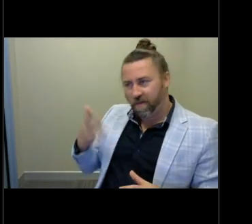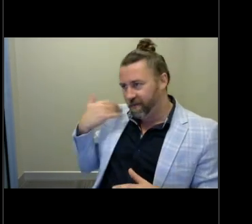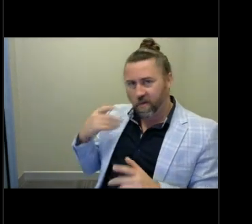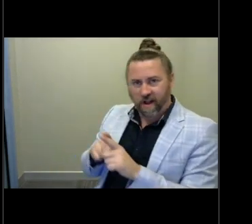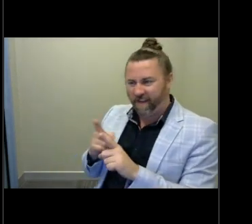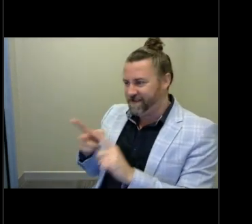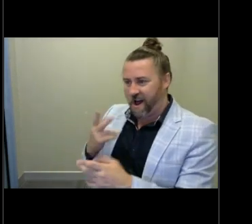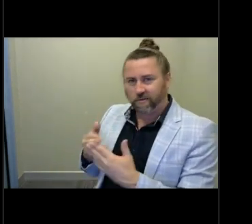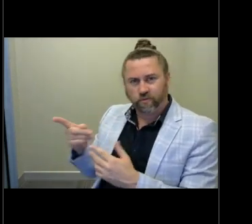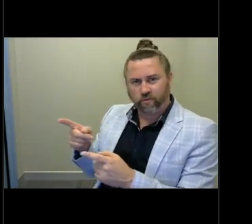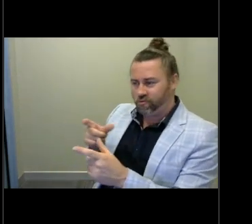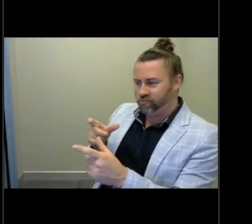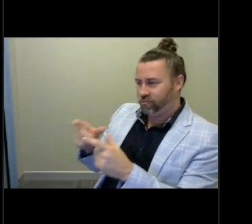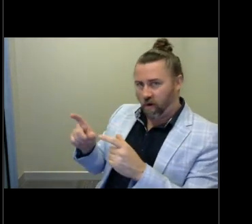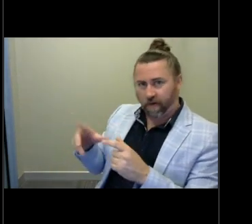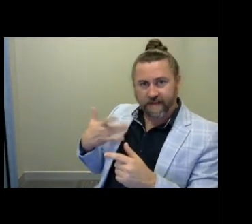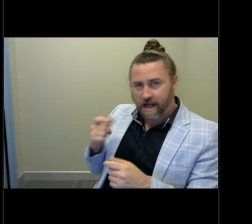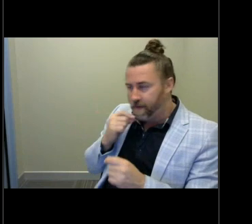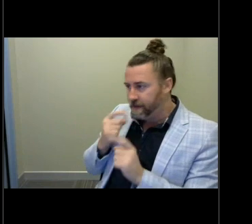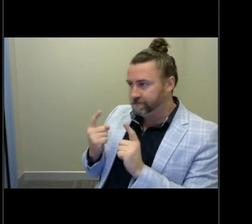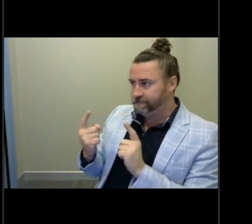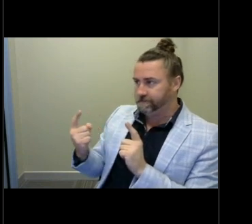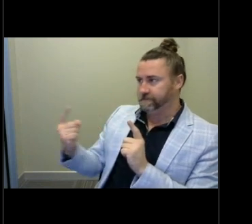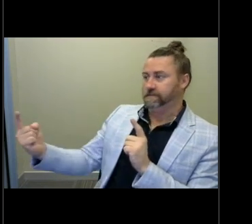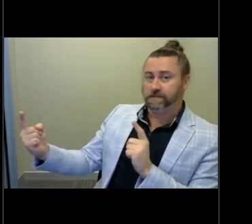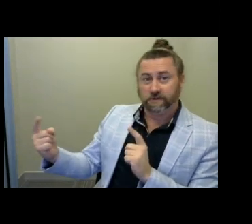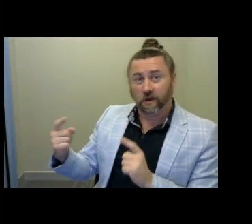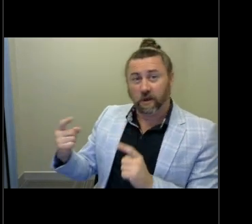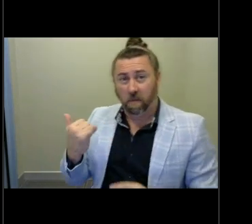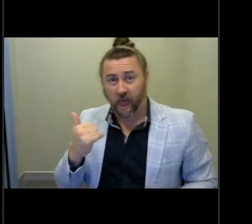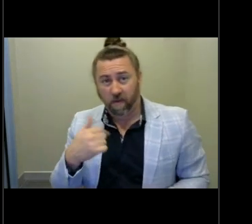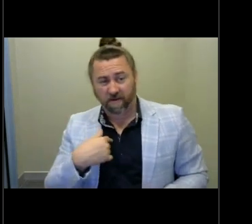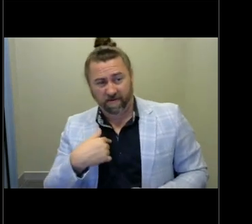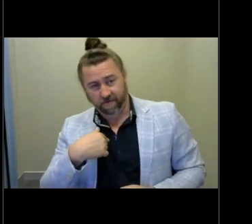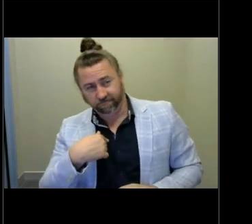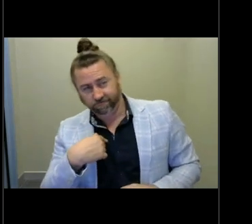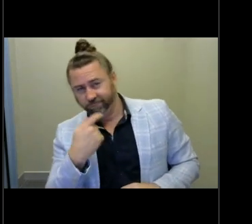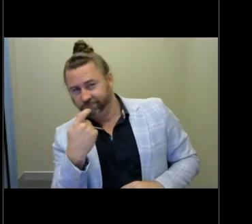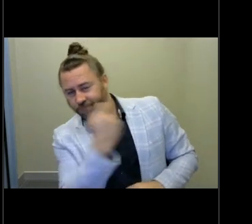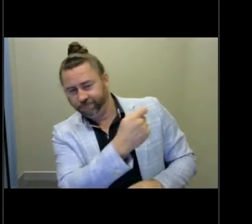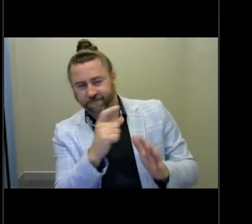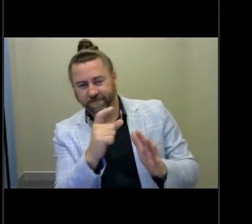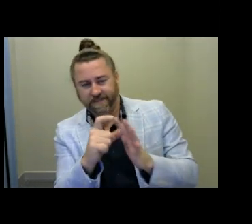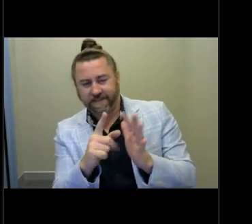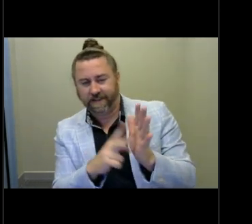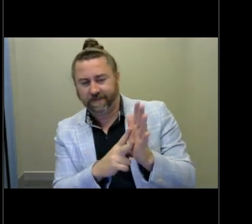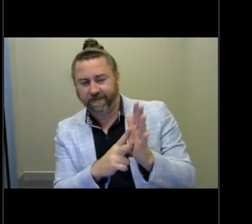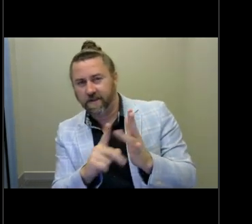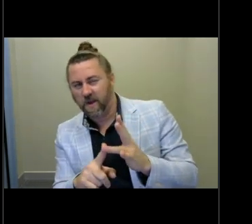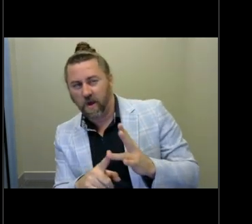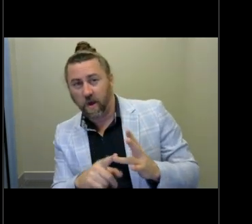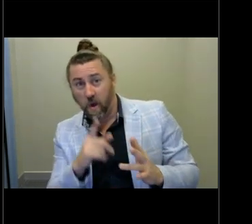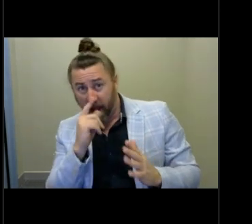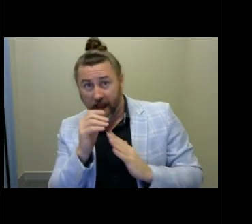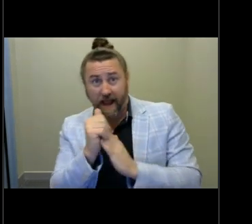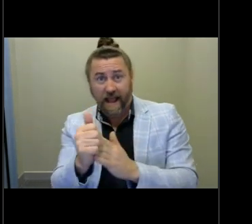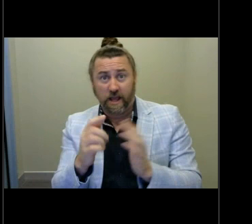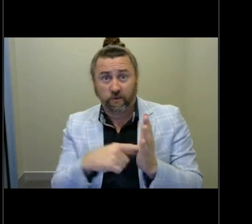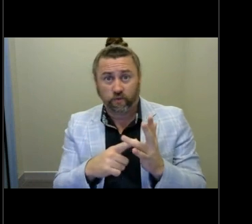So applying for a DVO may increase the risk of violence or may increase the intensity of violence.